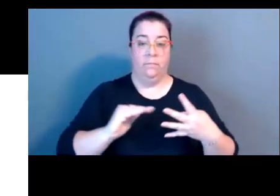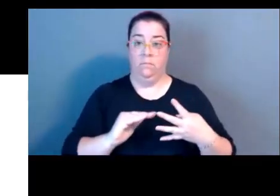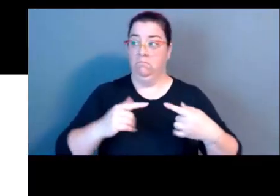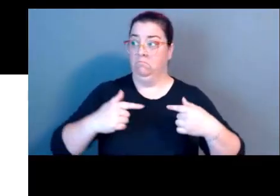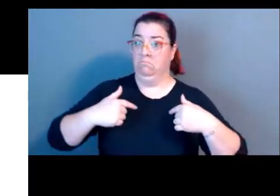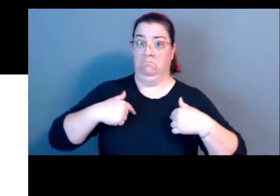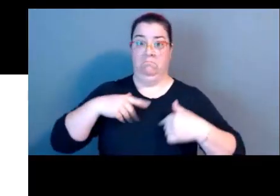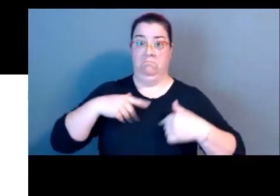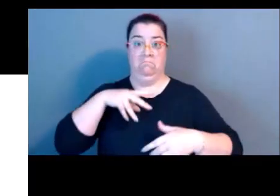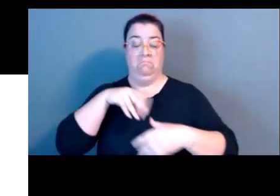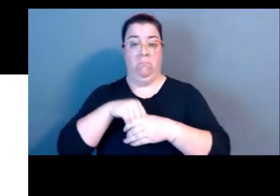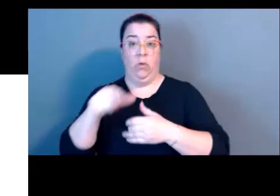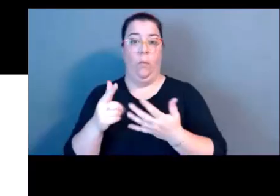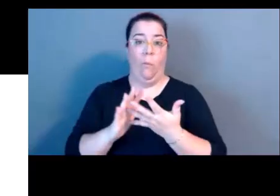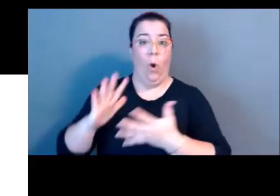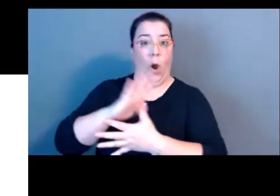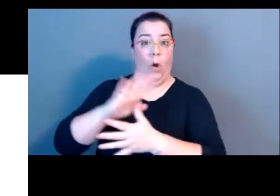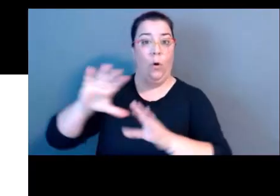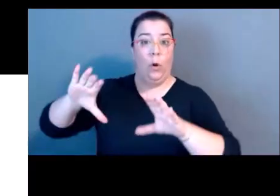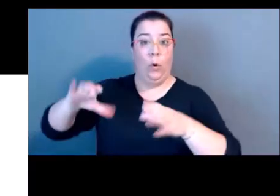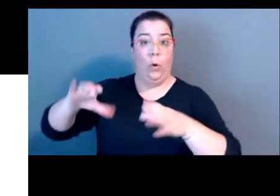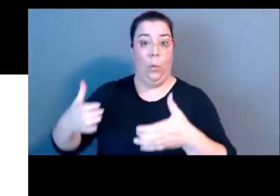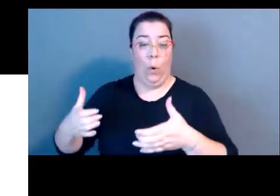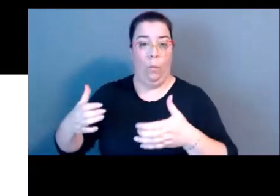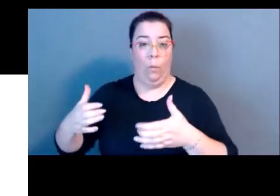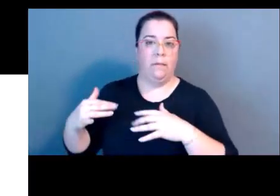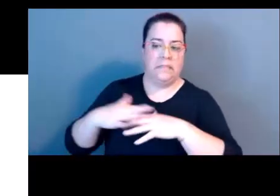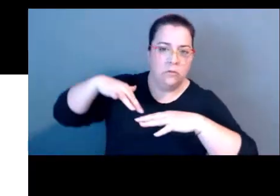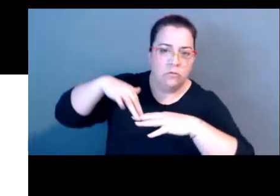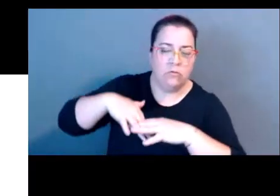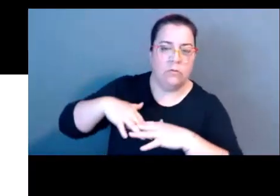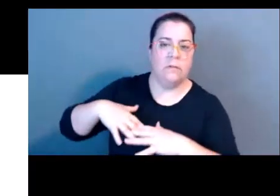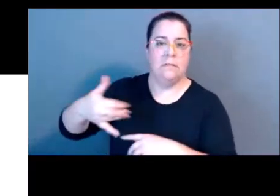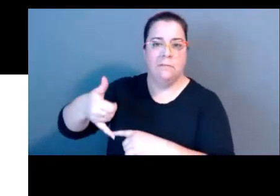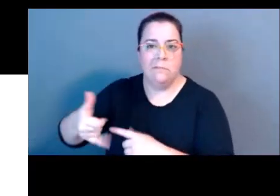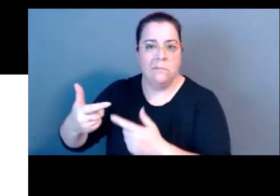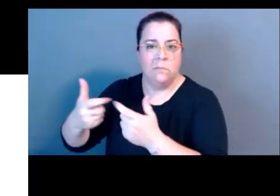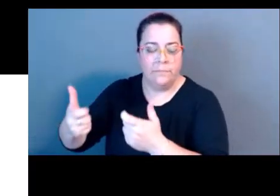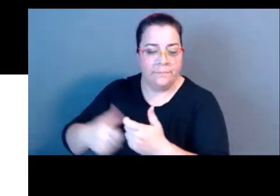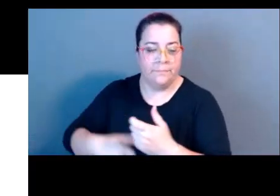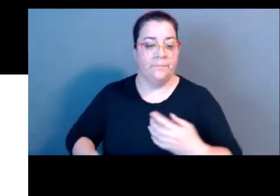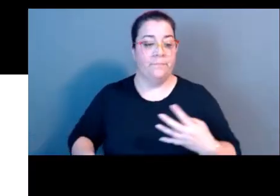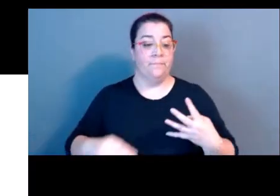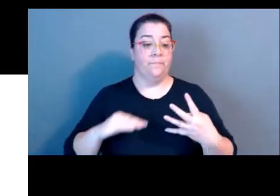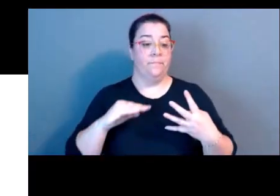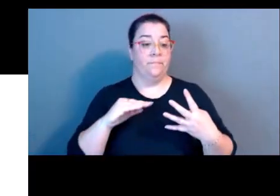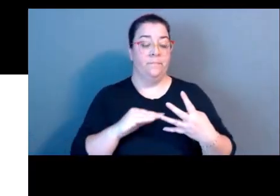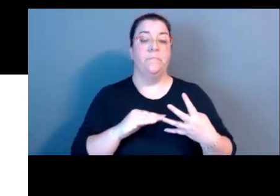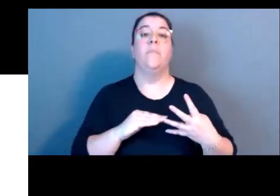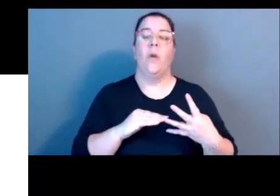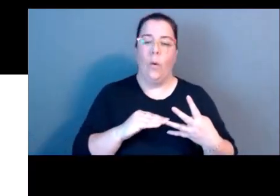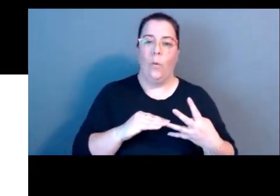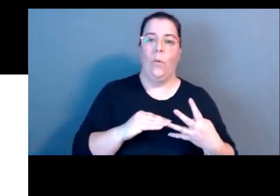You will review, complete your Applicant Profile, and then you'll get started on